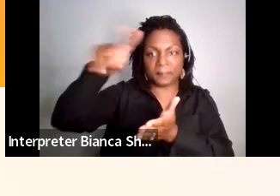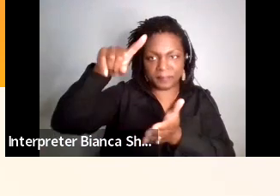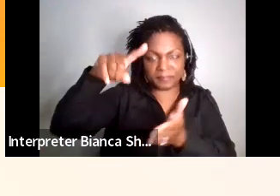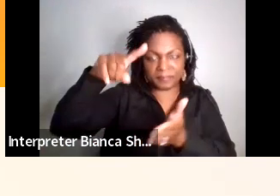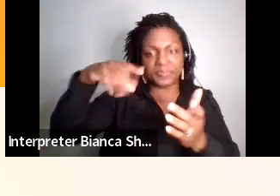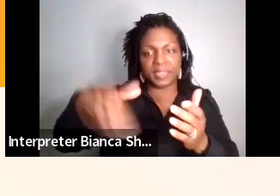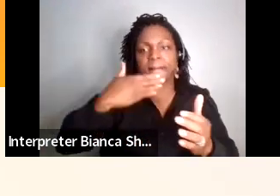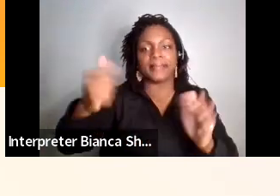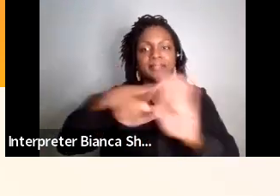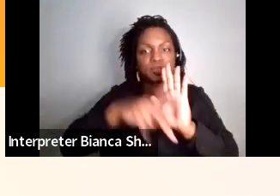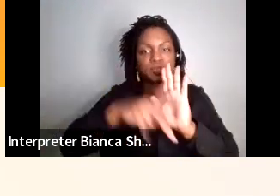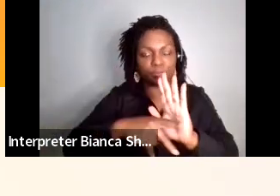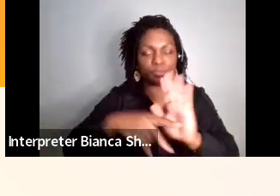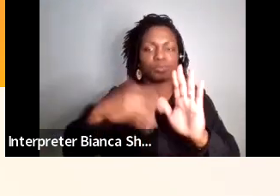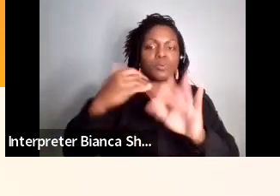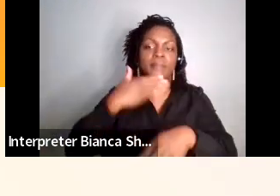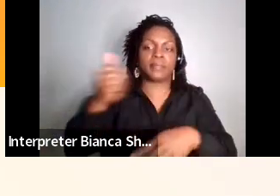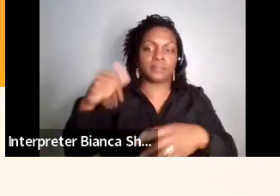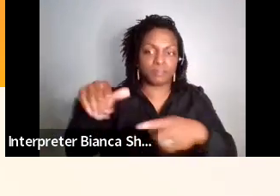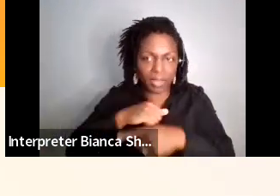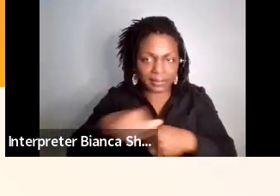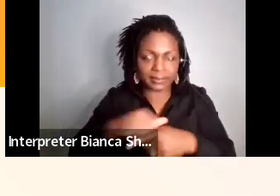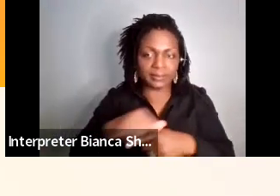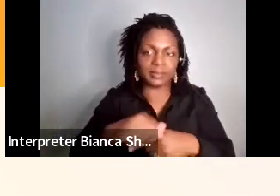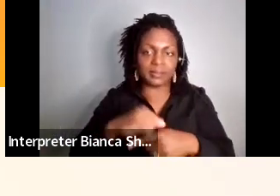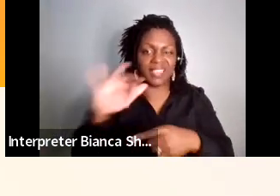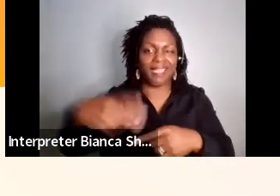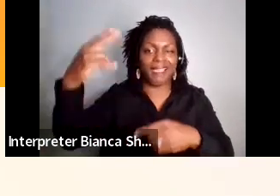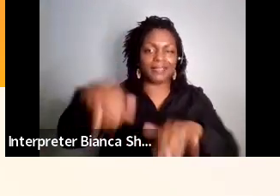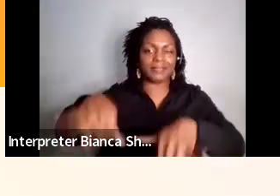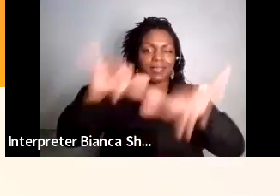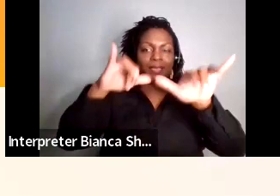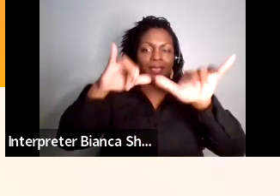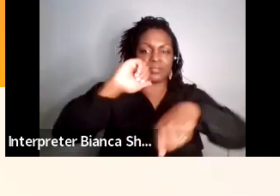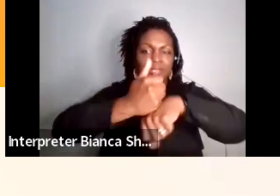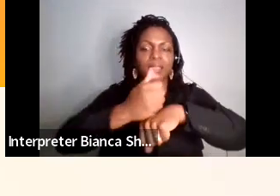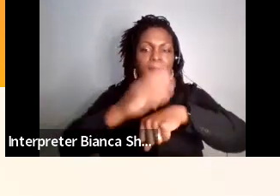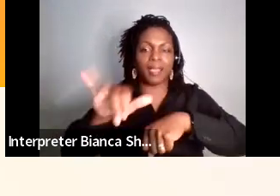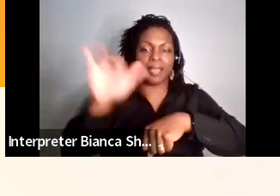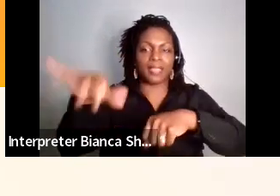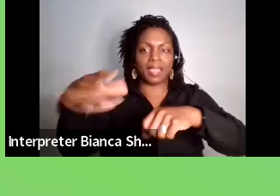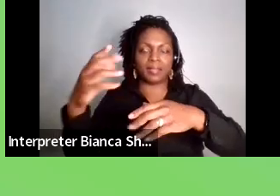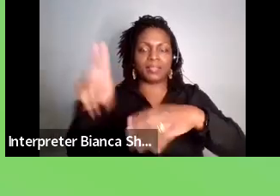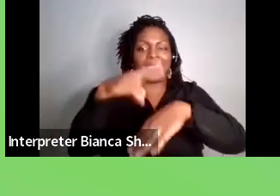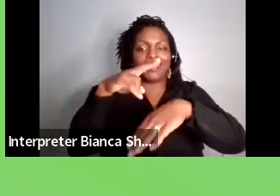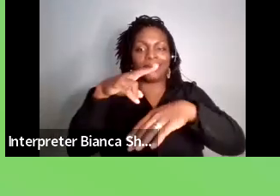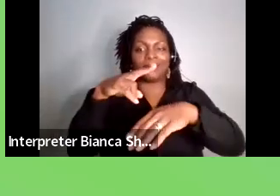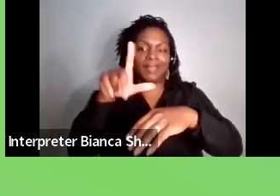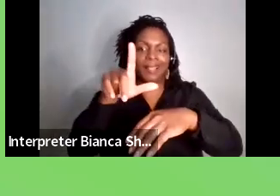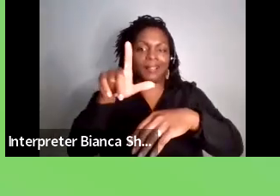And again, high standard set by the Association, and this is a good set way into kind of the key principles of Yolf